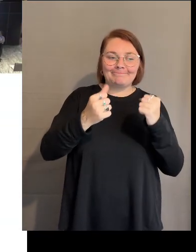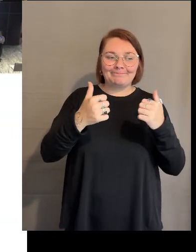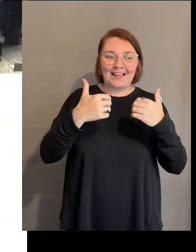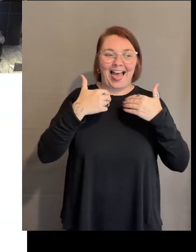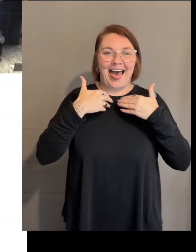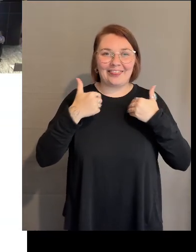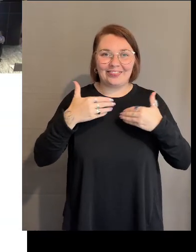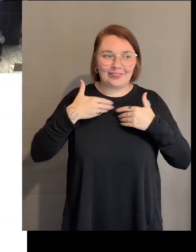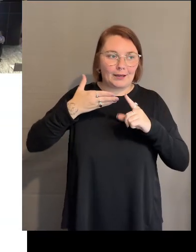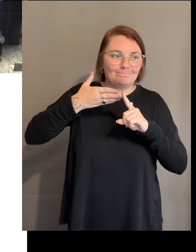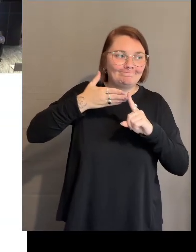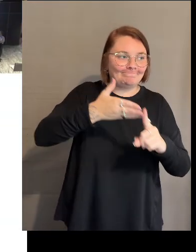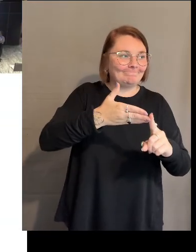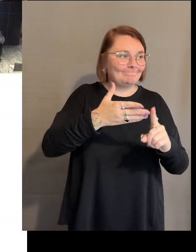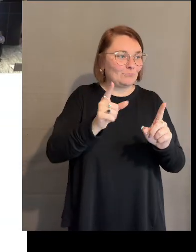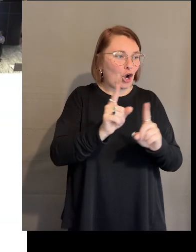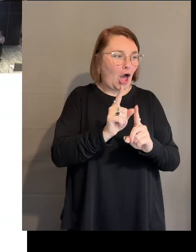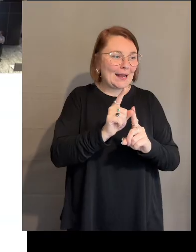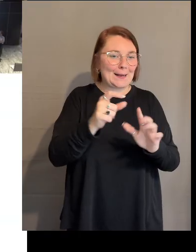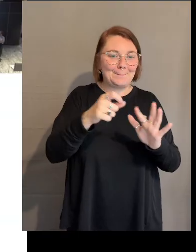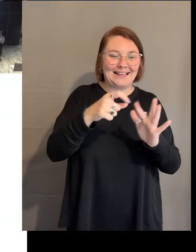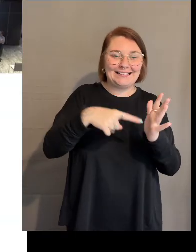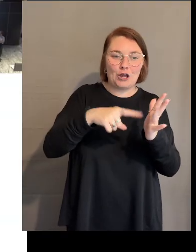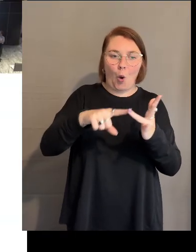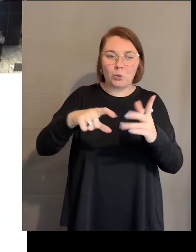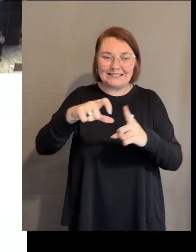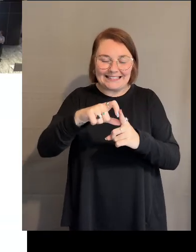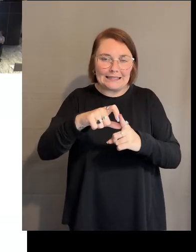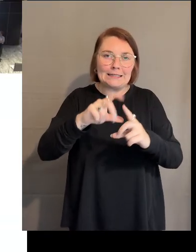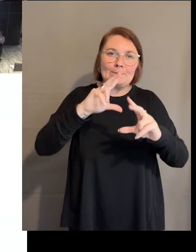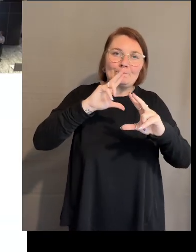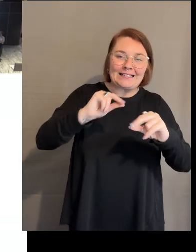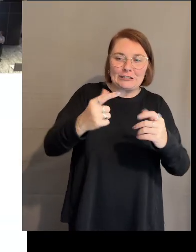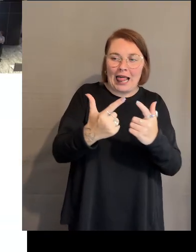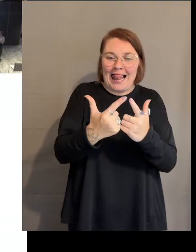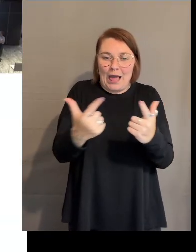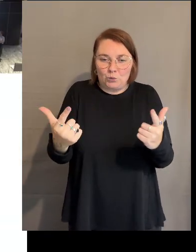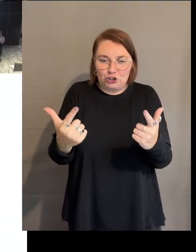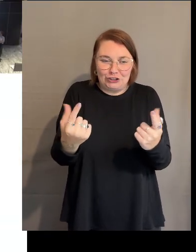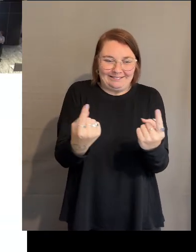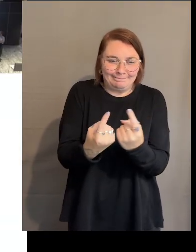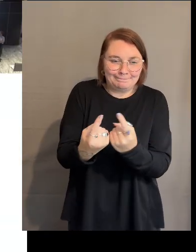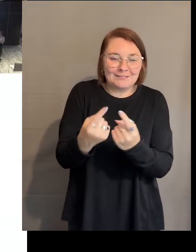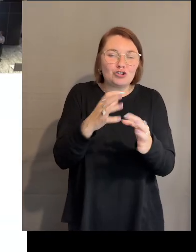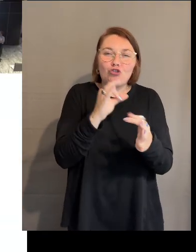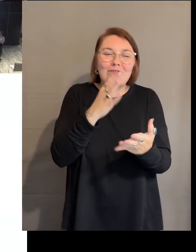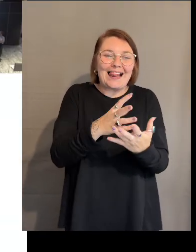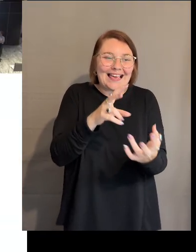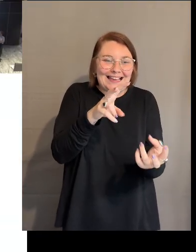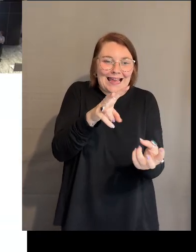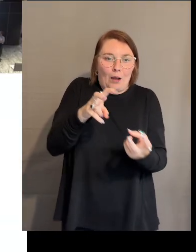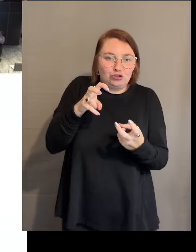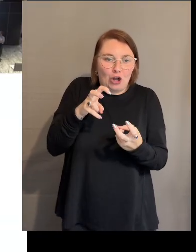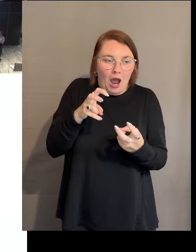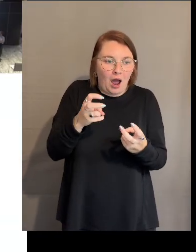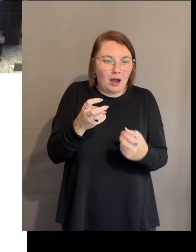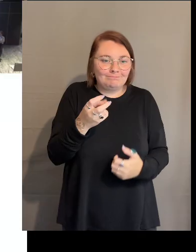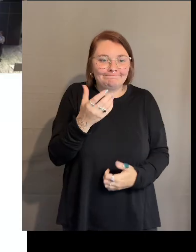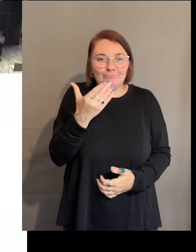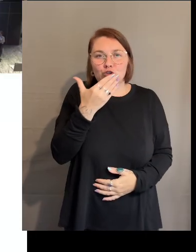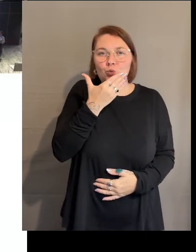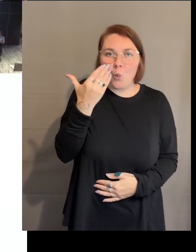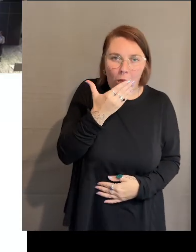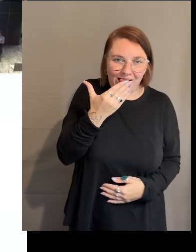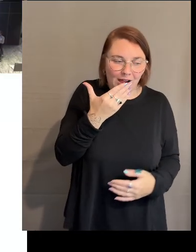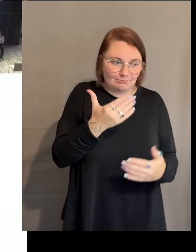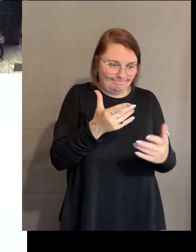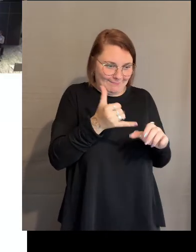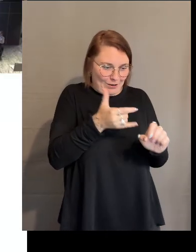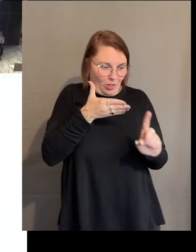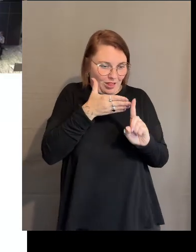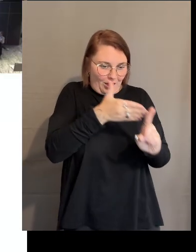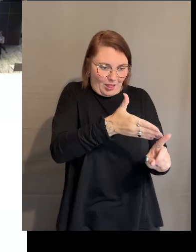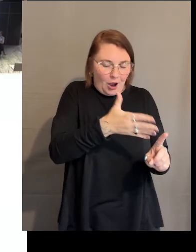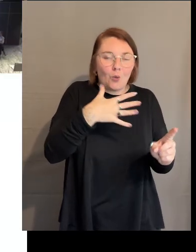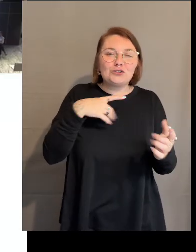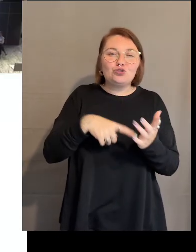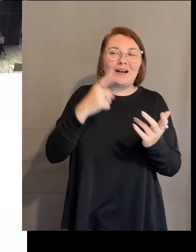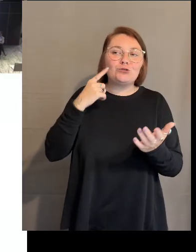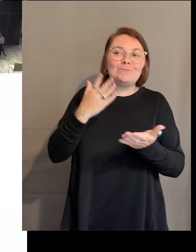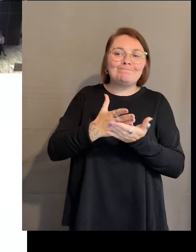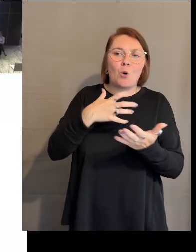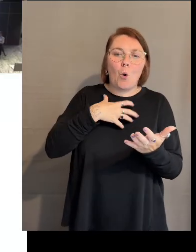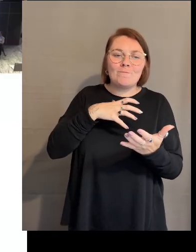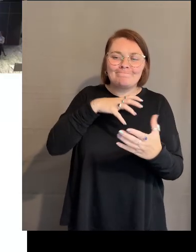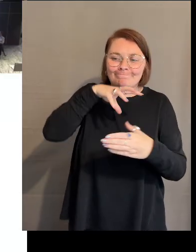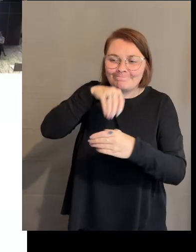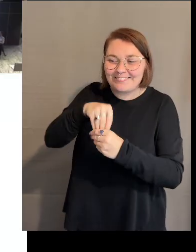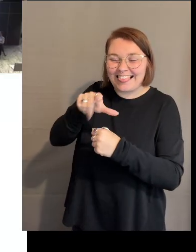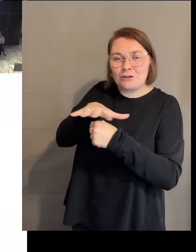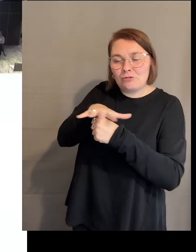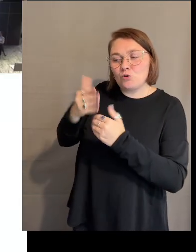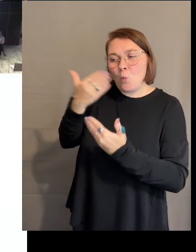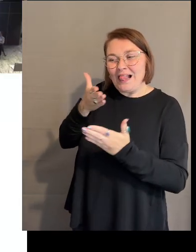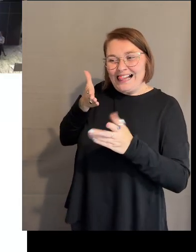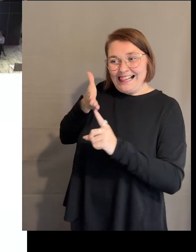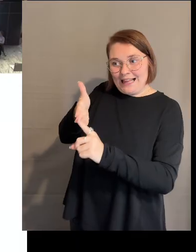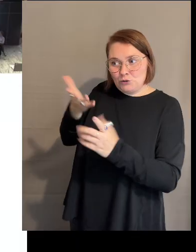PTOT, speech-language, but it's not really capturing, school, so that's actually something that we want to look into and try to get into more, because that's basically where kids spend their time and…